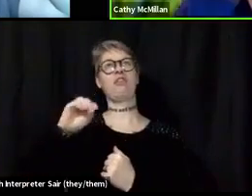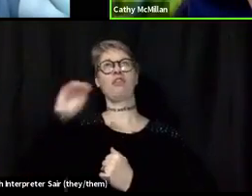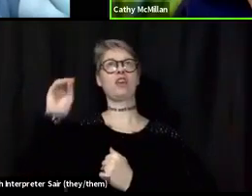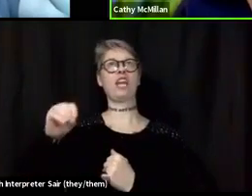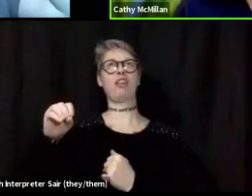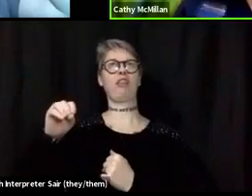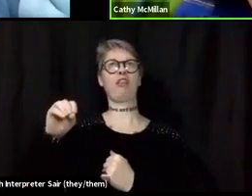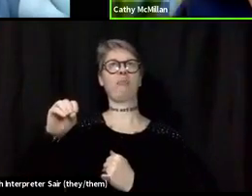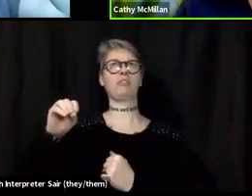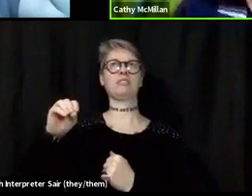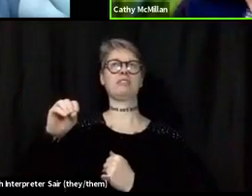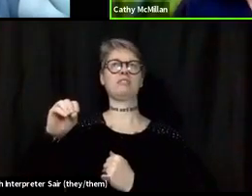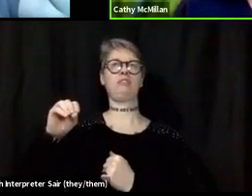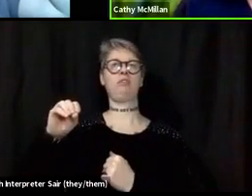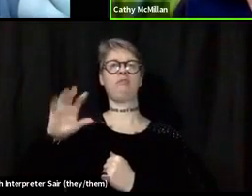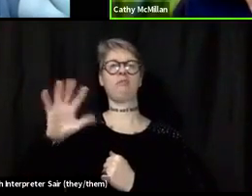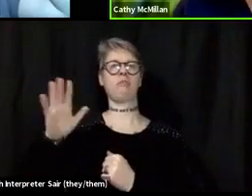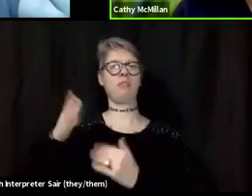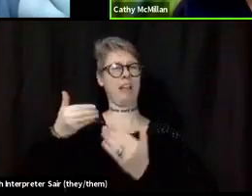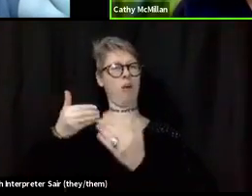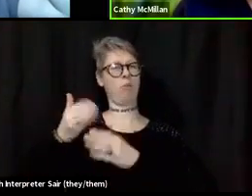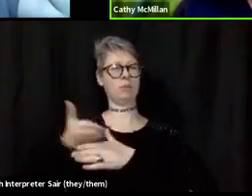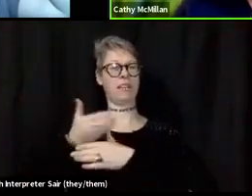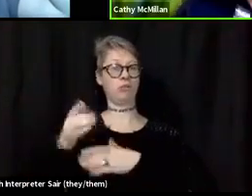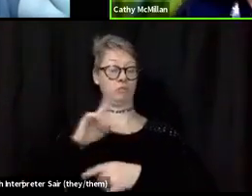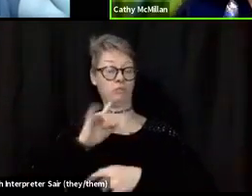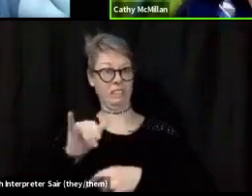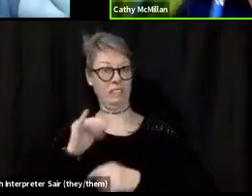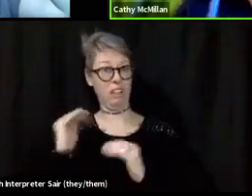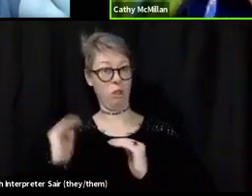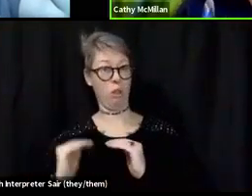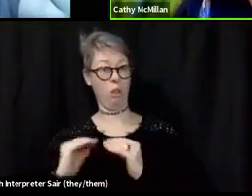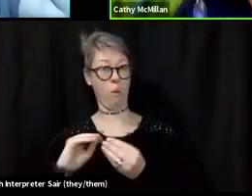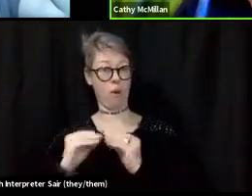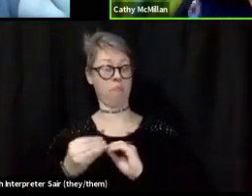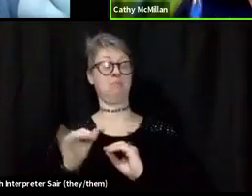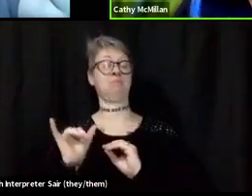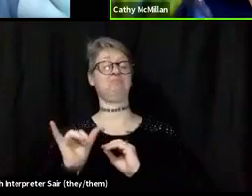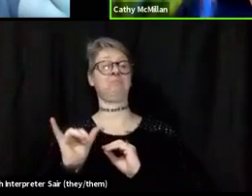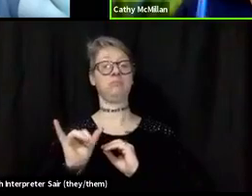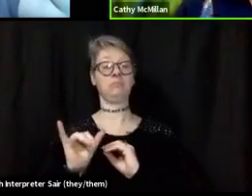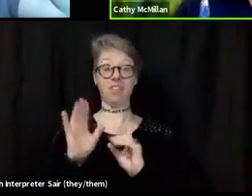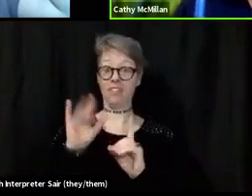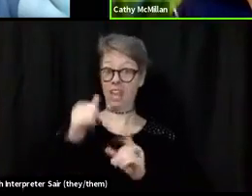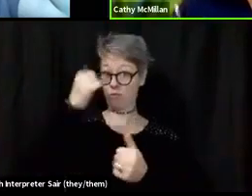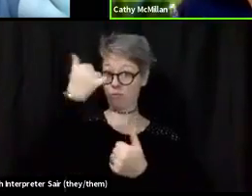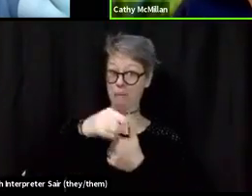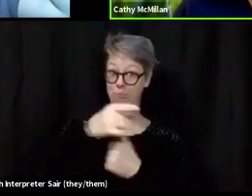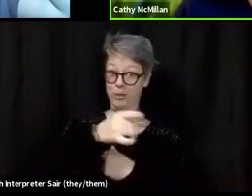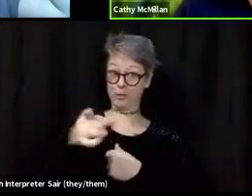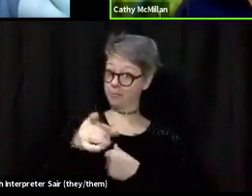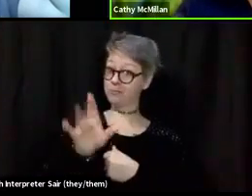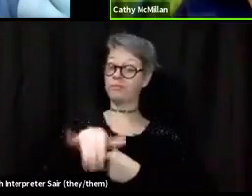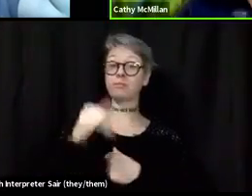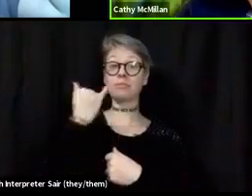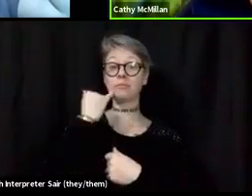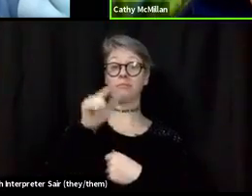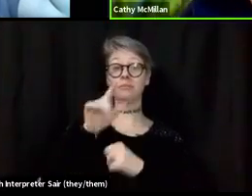think she's now on the 30th percentile for. working working number like close to average like average is really low. And, and that's something you